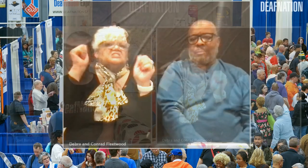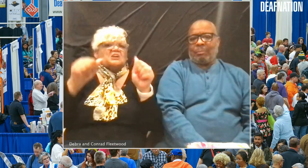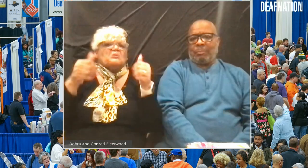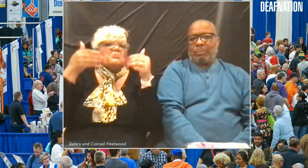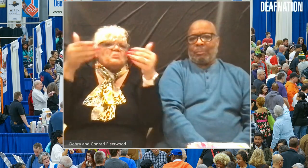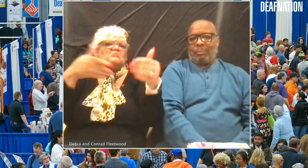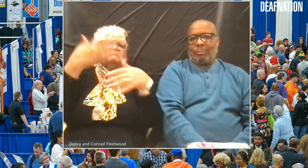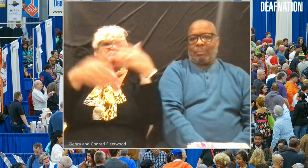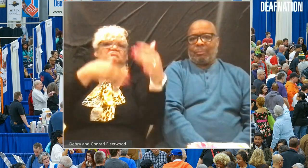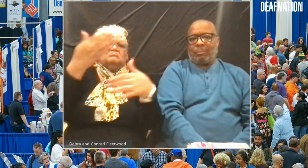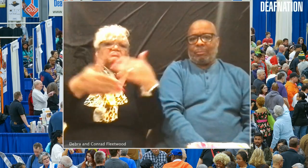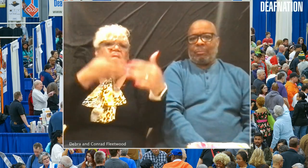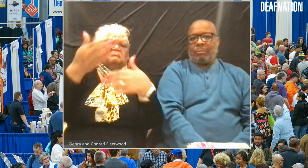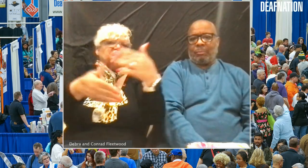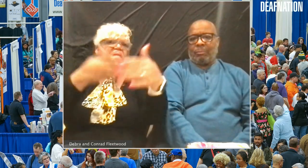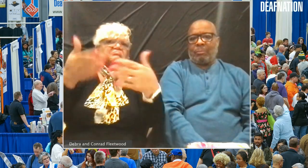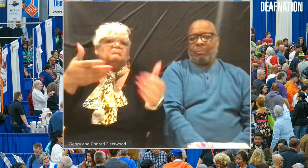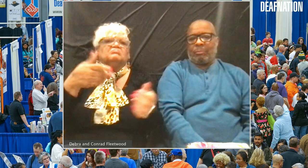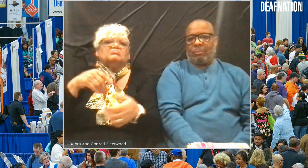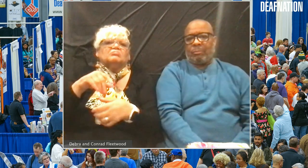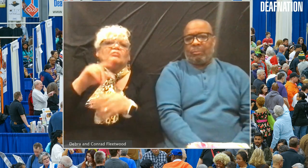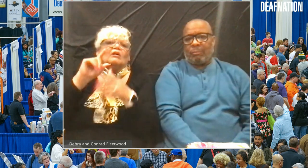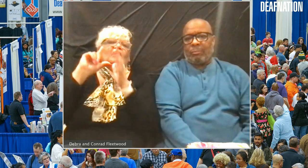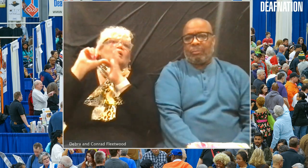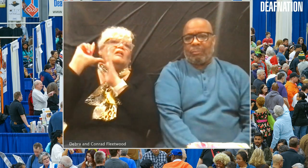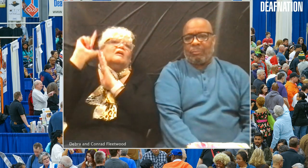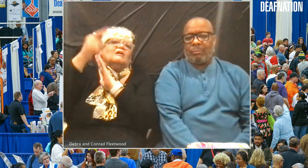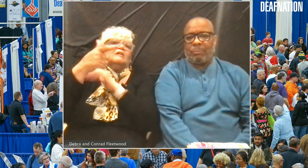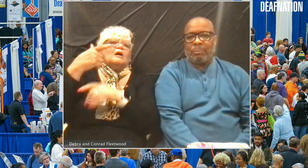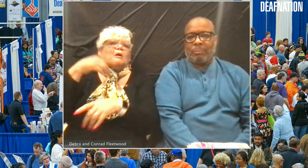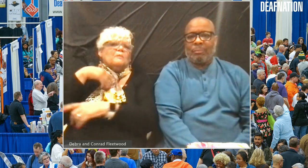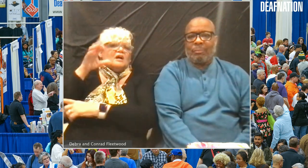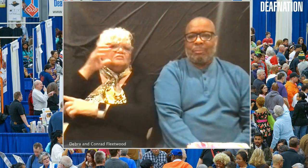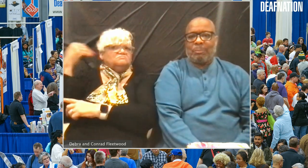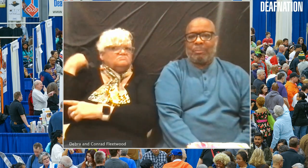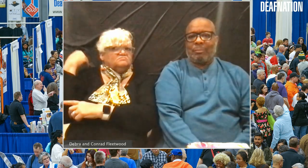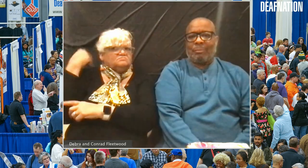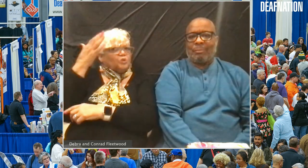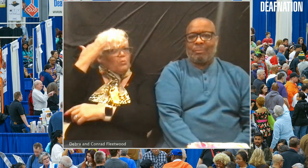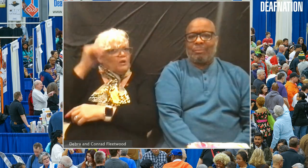But I can go ahead, and was doing it. Later, my cousin asked me,